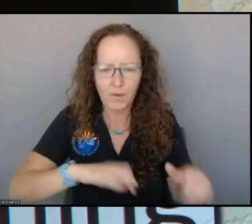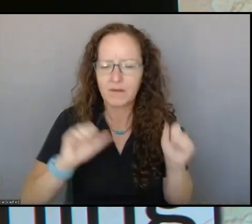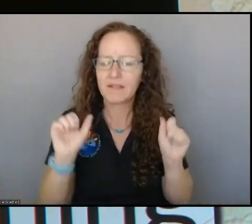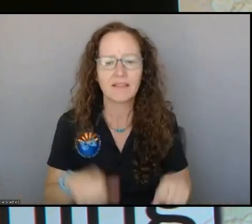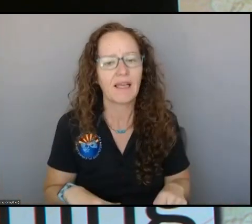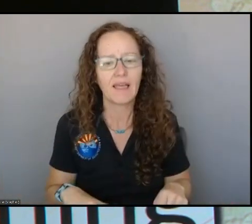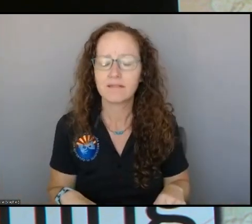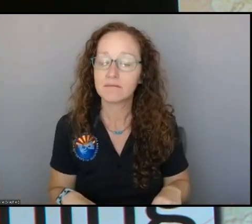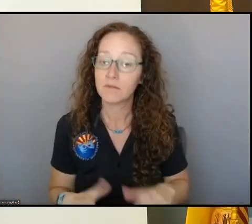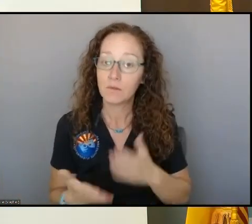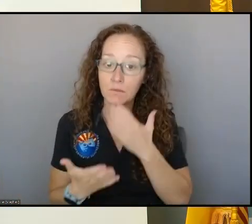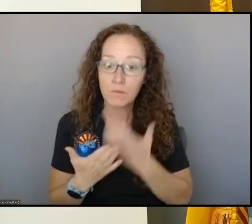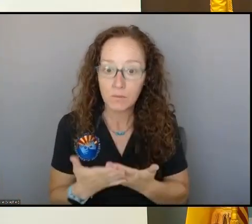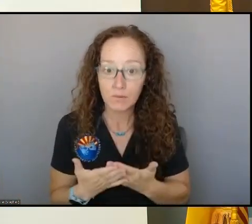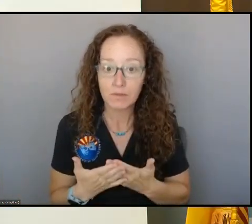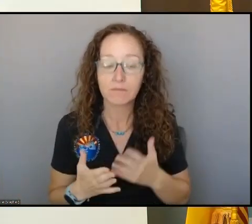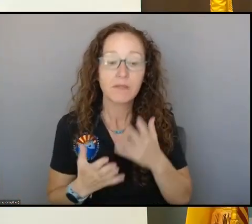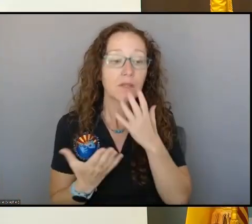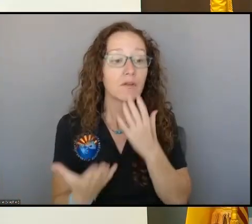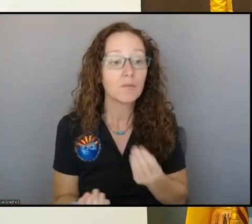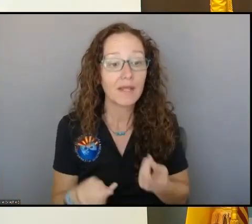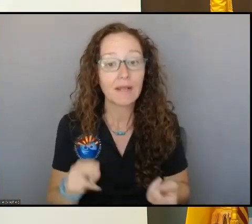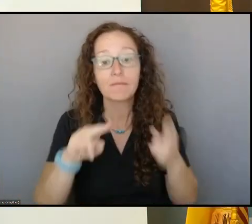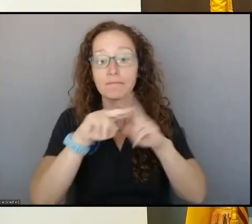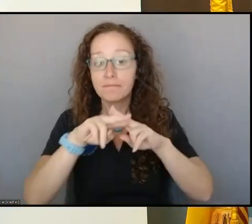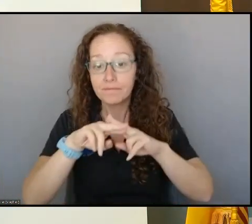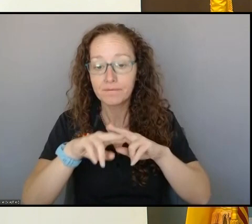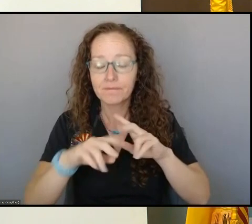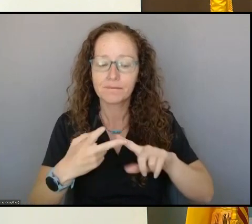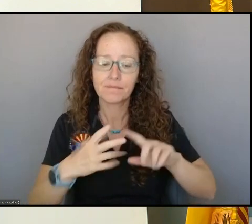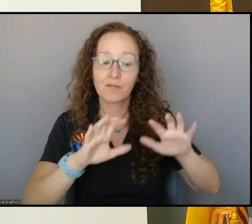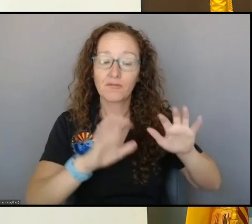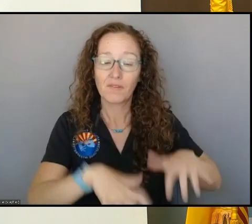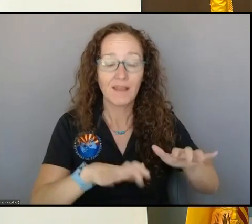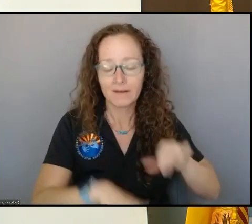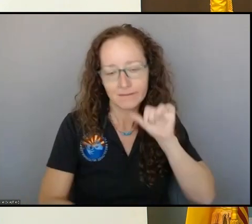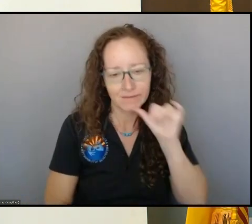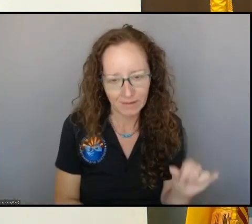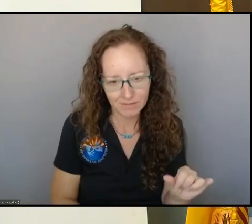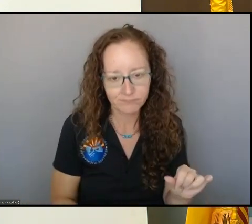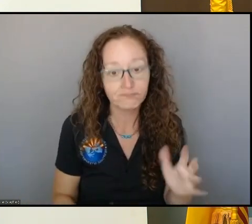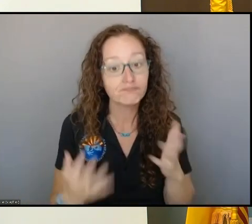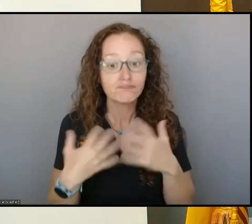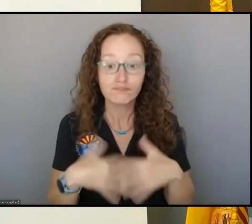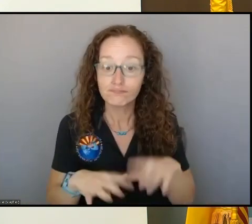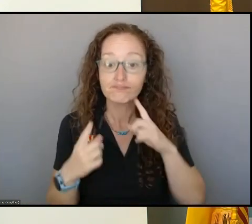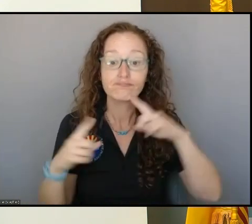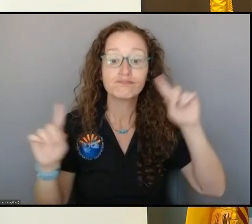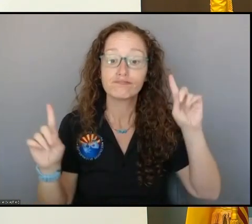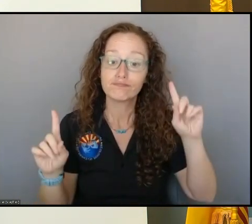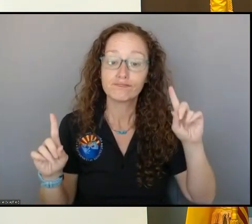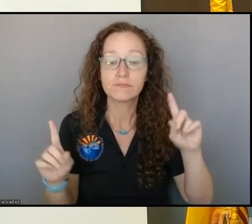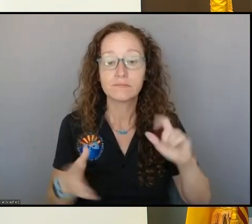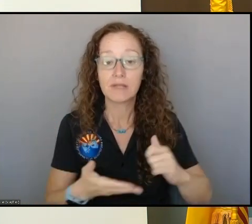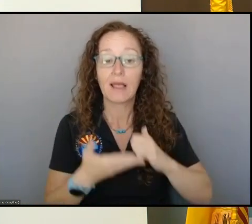the heavy rain. So actually, it's kind of a mixed bag, but it actually worked in our favor for firefighter safety. So,